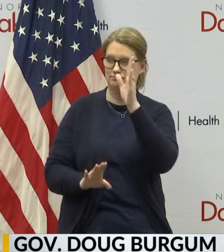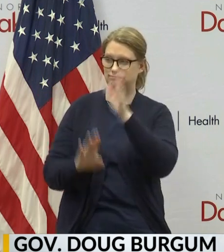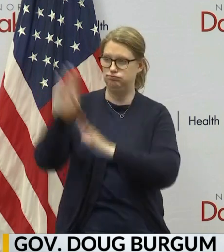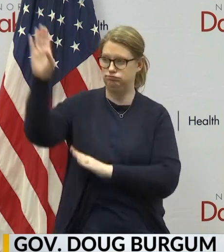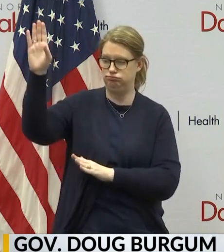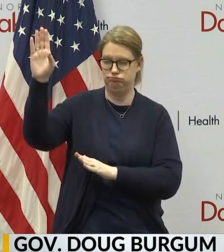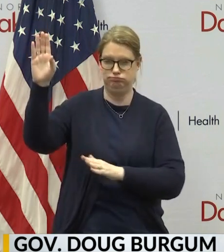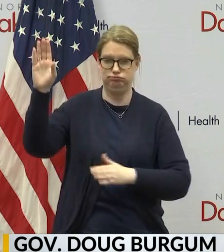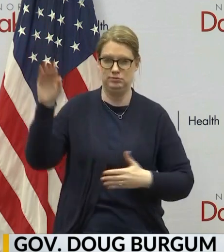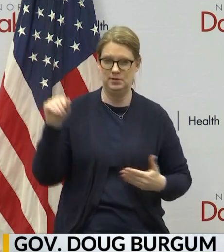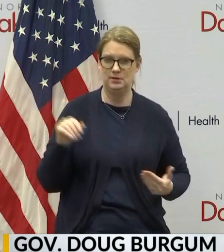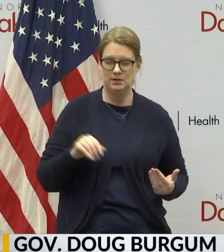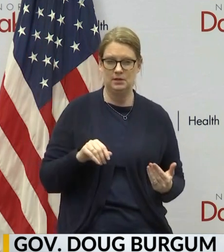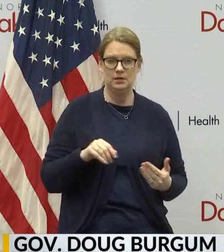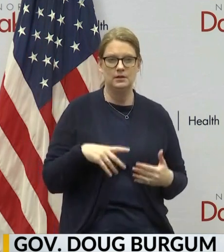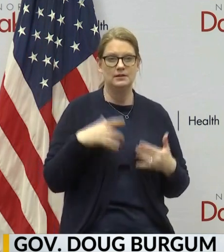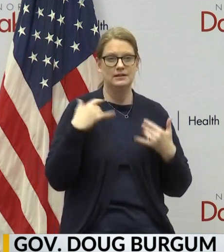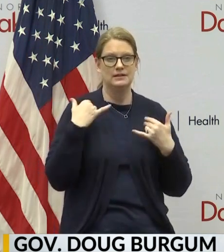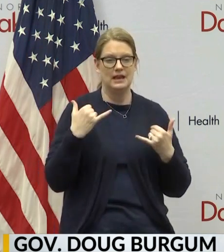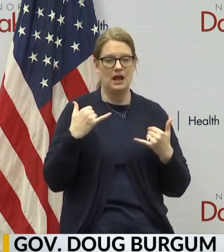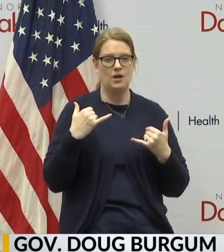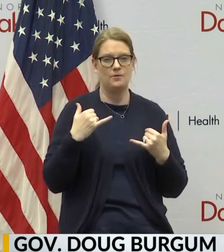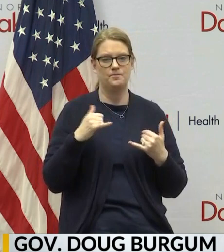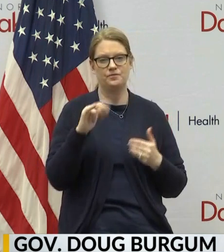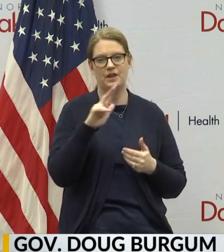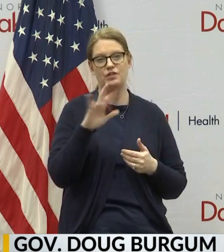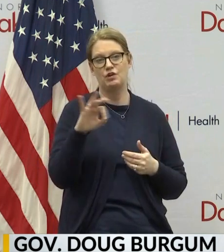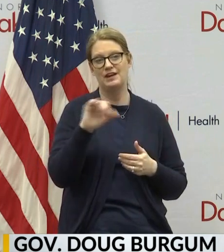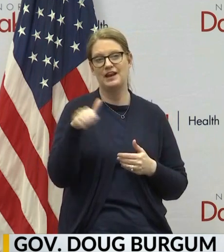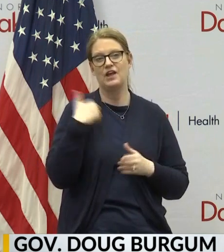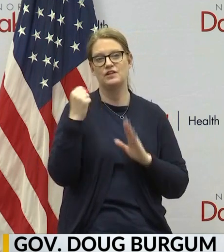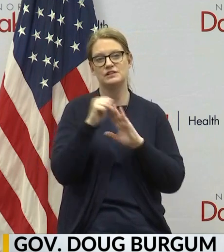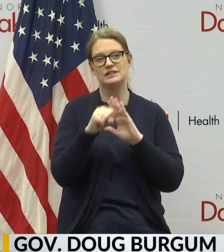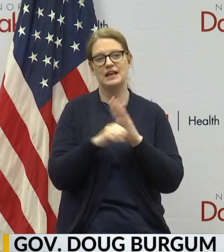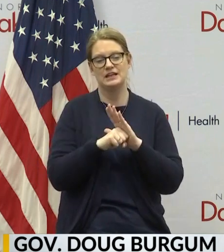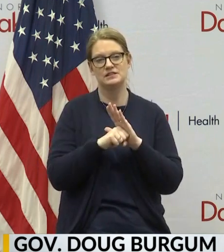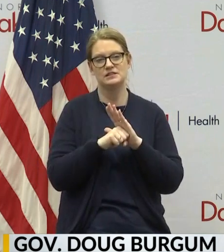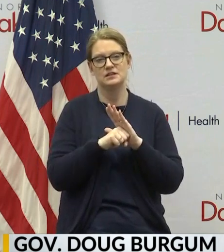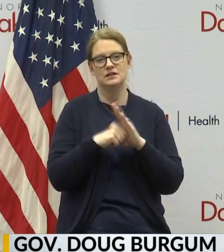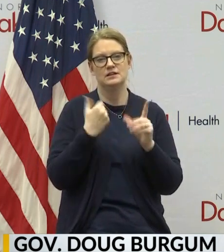STATES, AS YOU KNOW FROM THE NUMBERS FROM NEW YORK AND OTHERS, IT'S CONTINUING TO